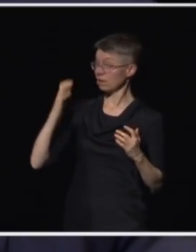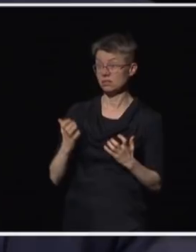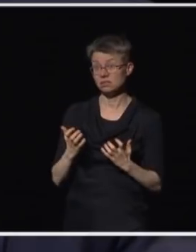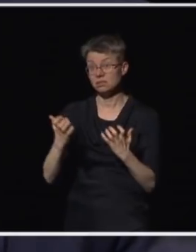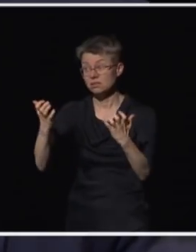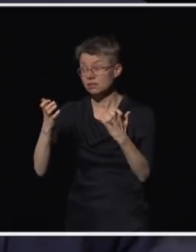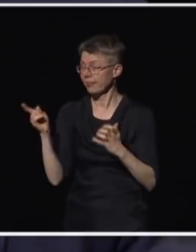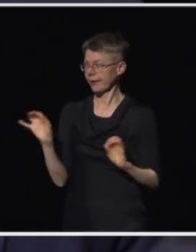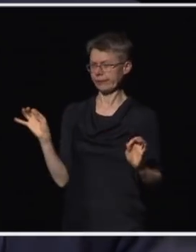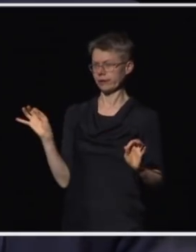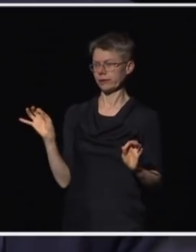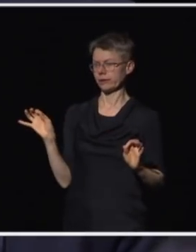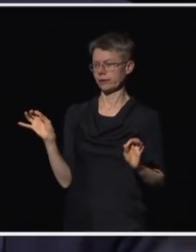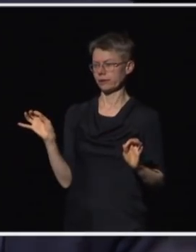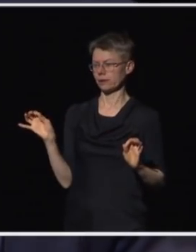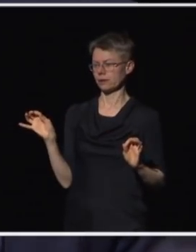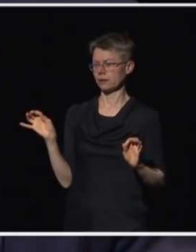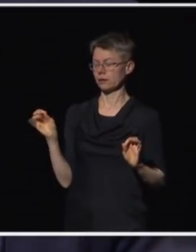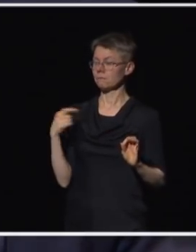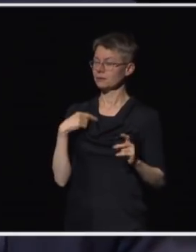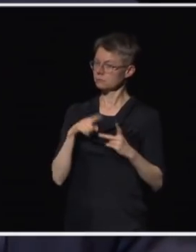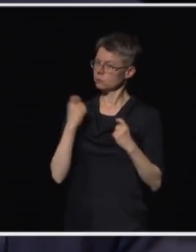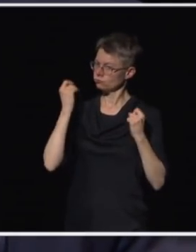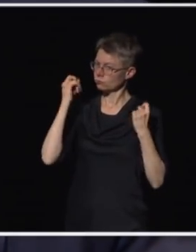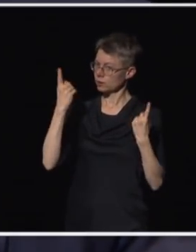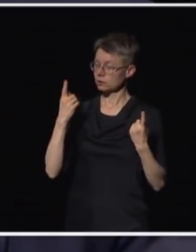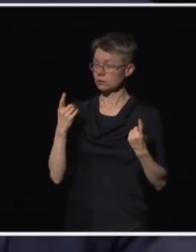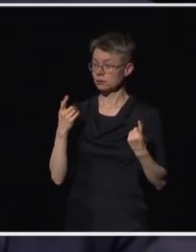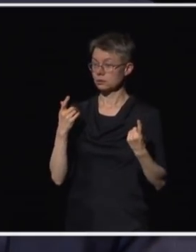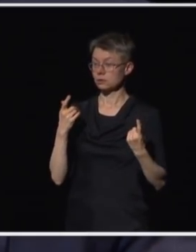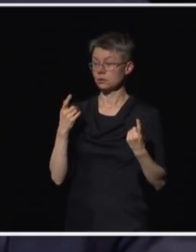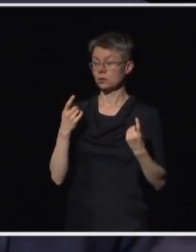of it is just recognising how much fortune is actually at work.